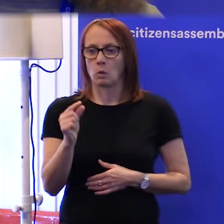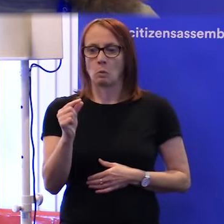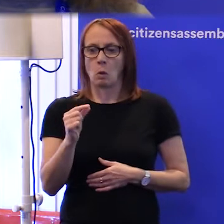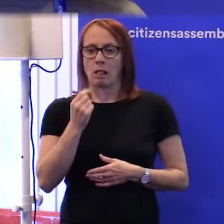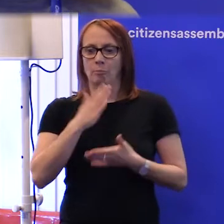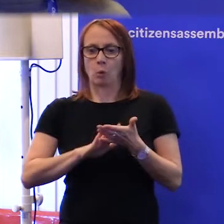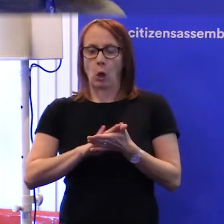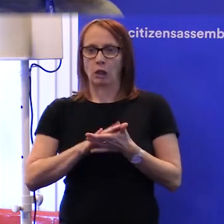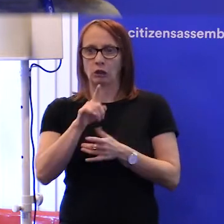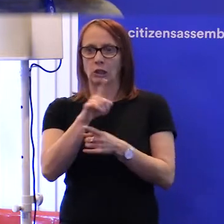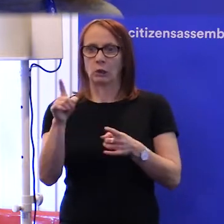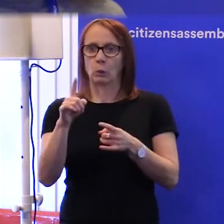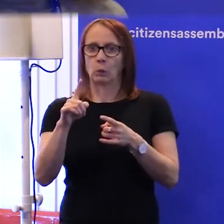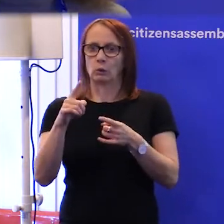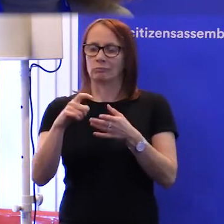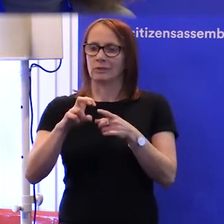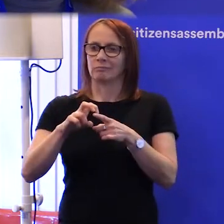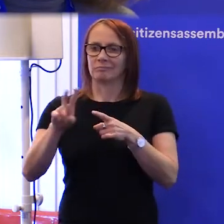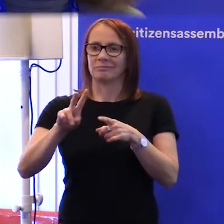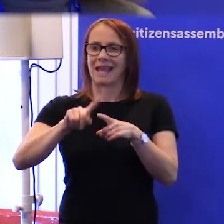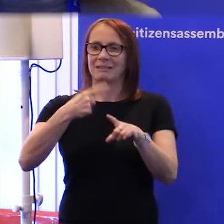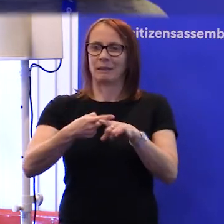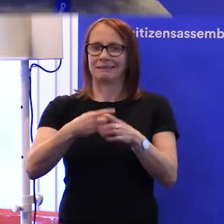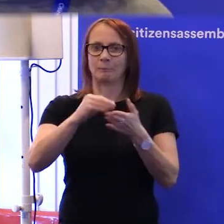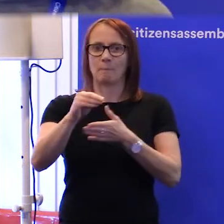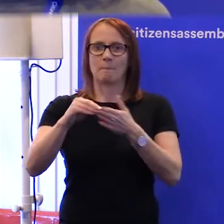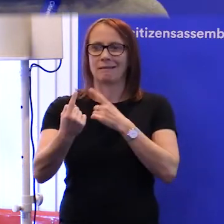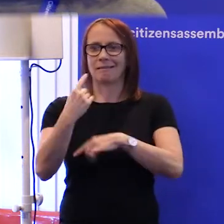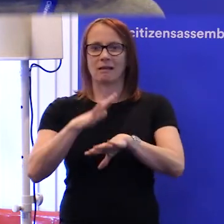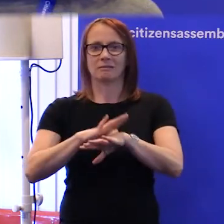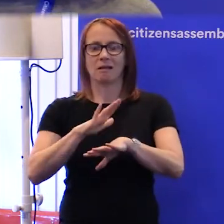anybody had a delay in the expenses being paid out last time and it was